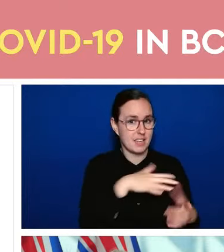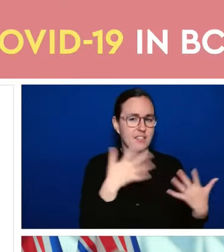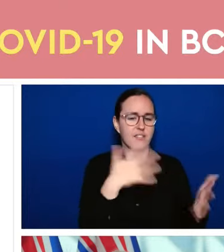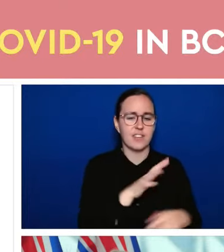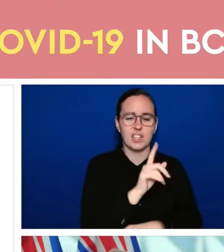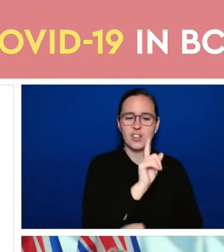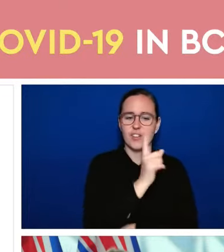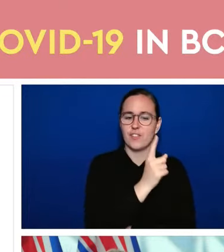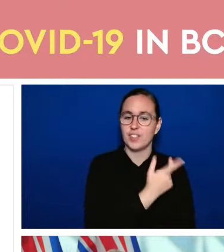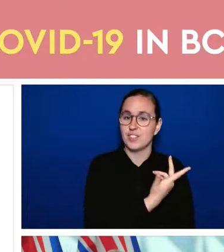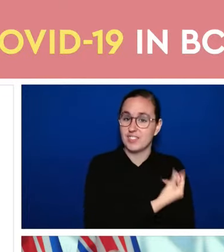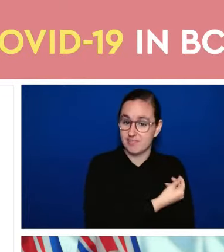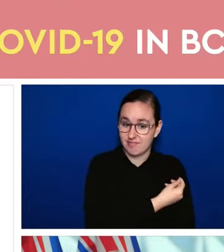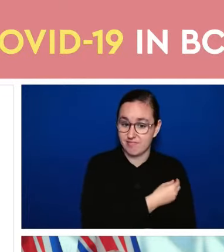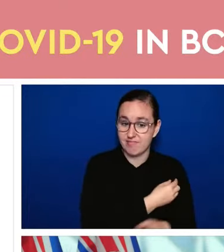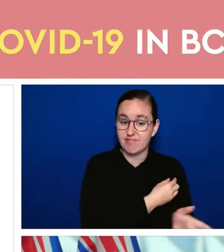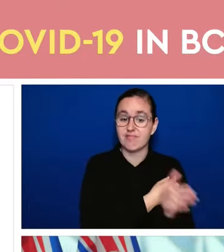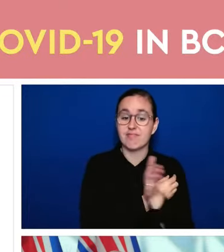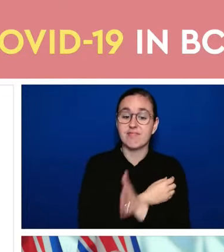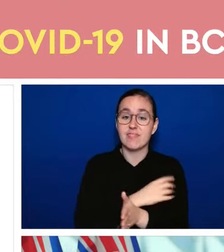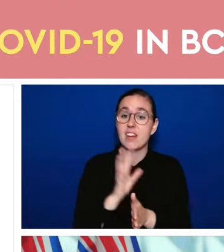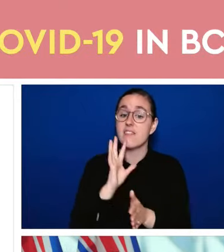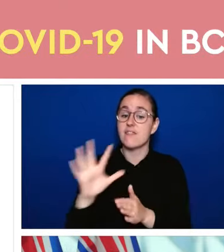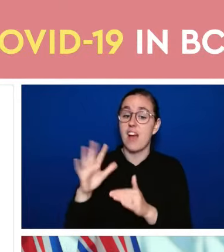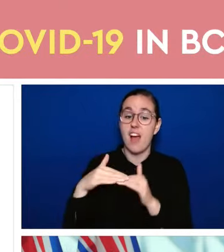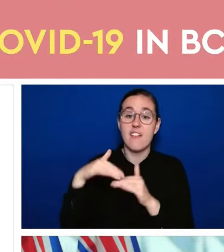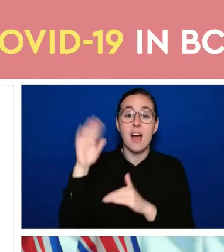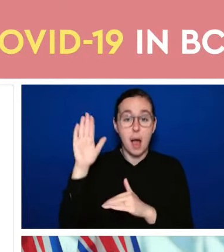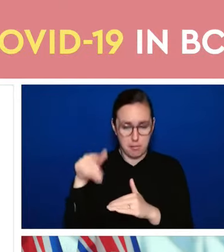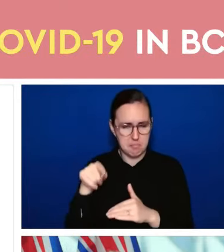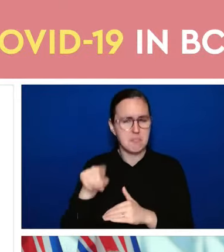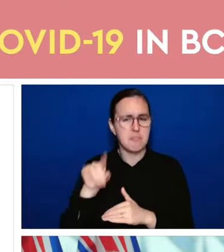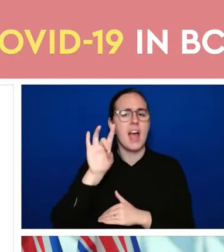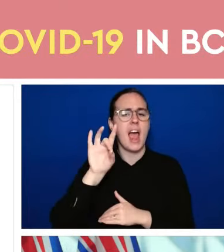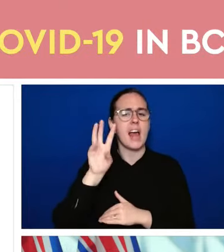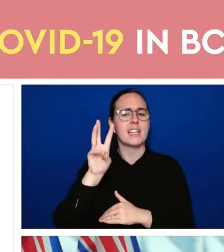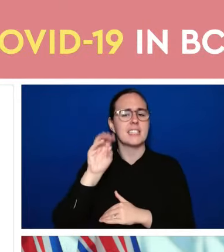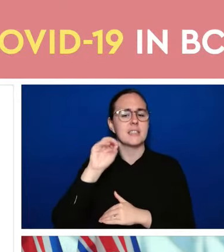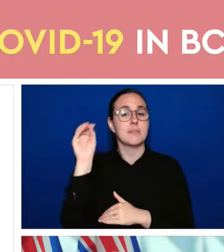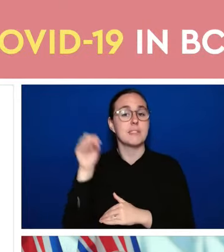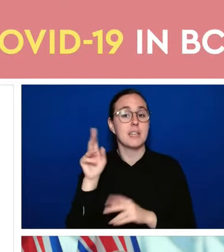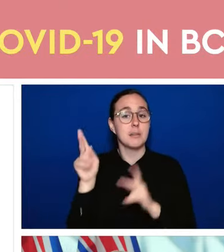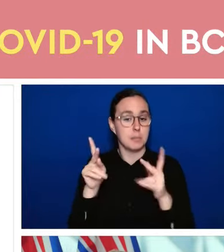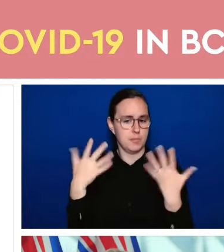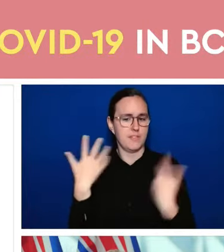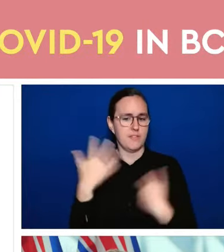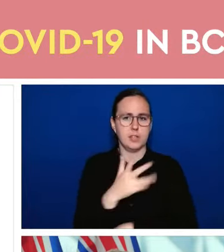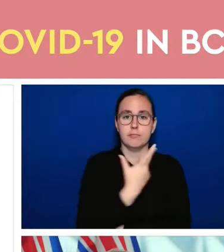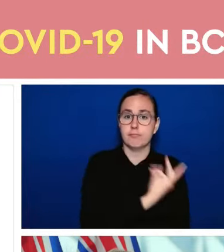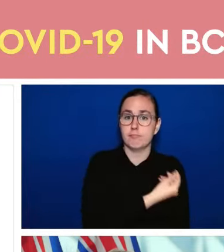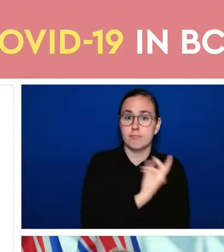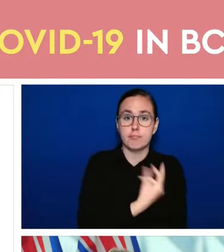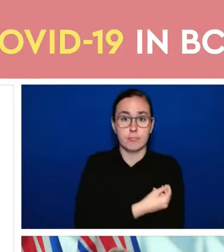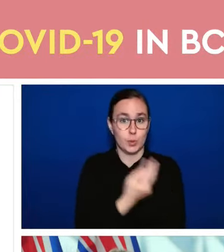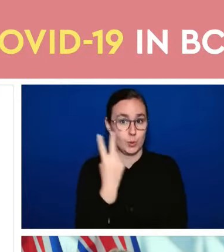least two doses that's that primary series really important. End up almost 60% of people have